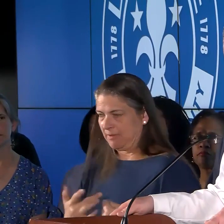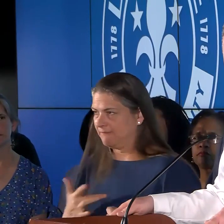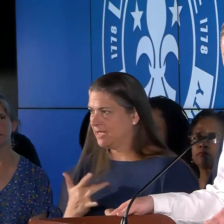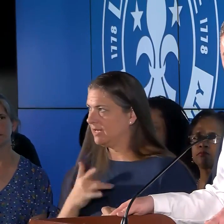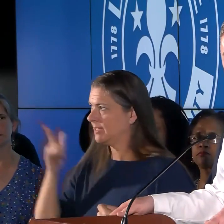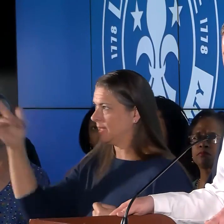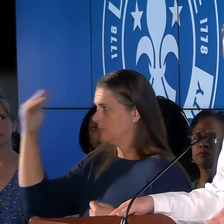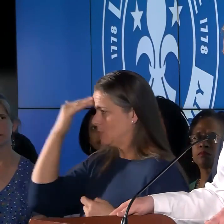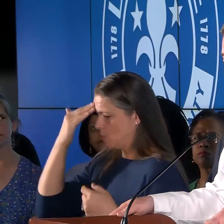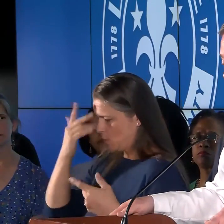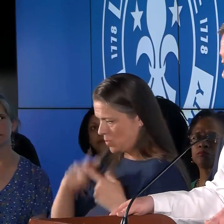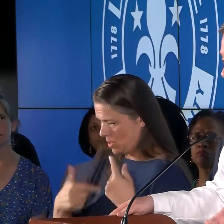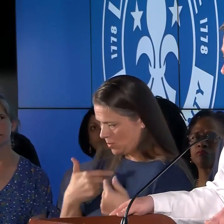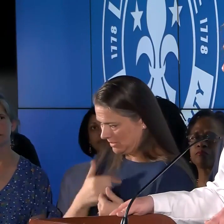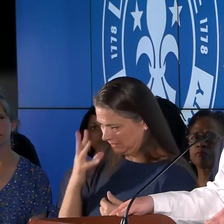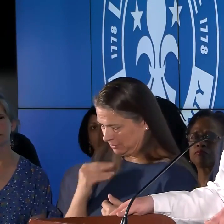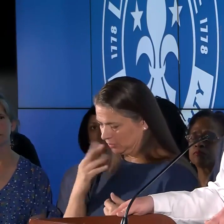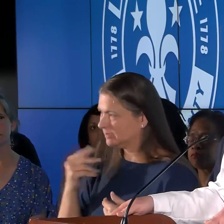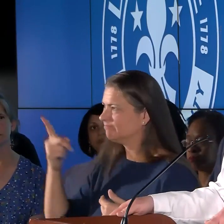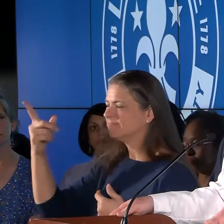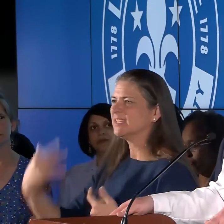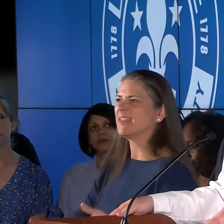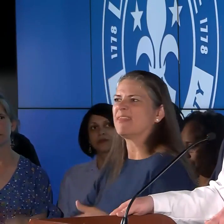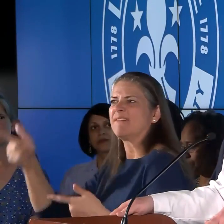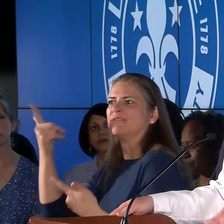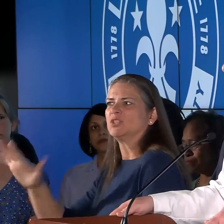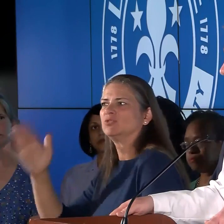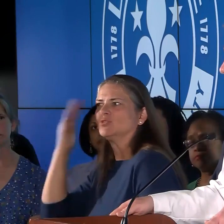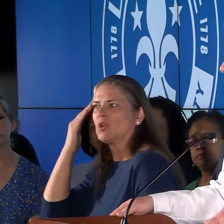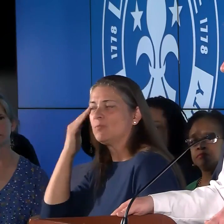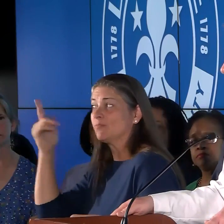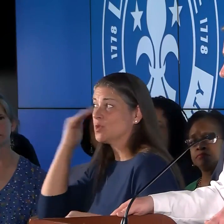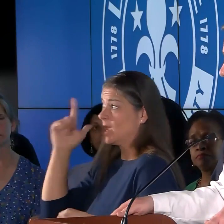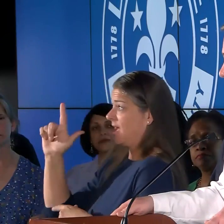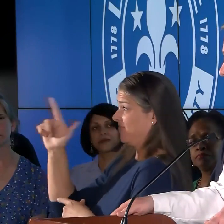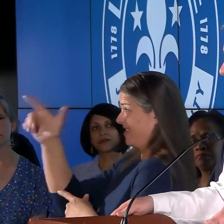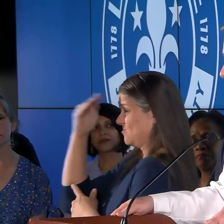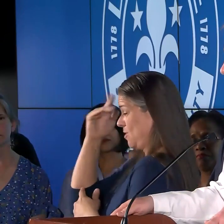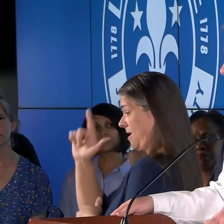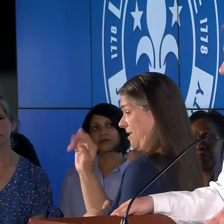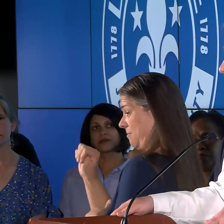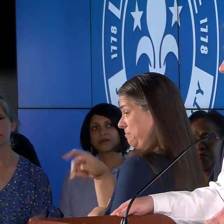facing, Know the pain that the L N P D and ems teams are currently facing